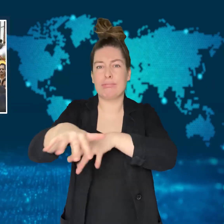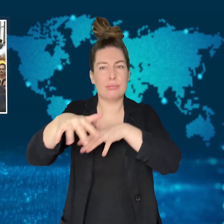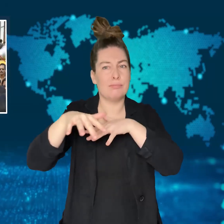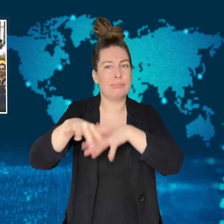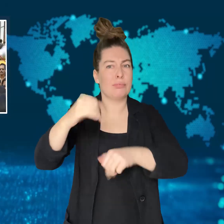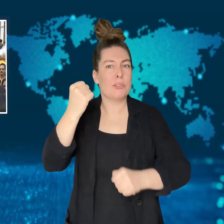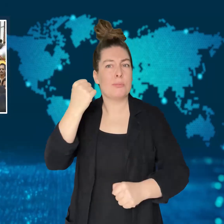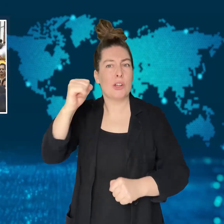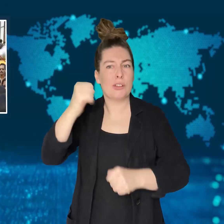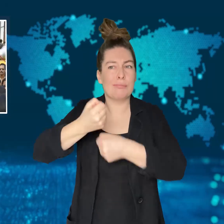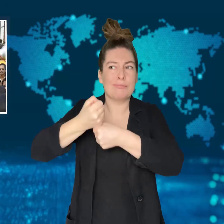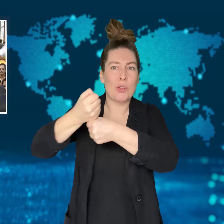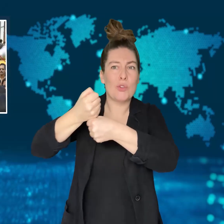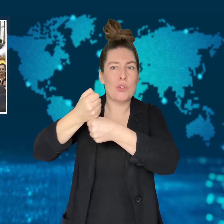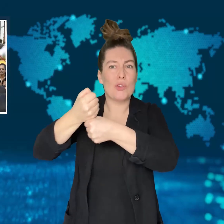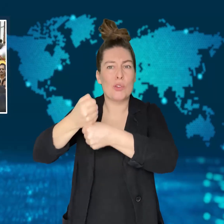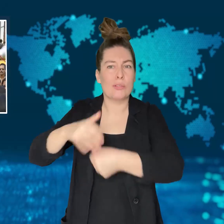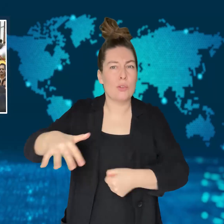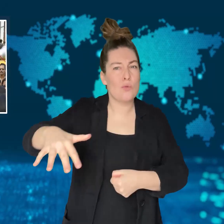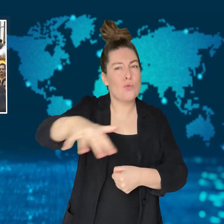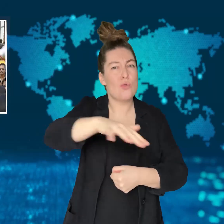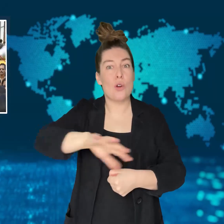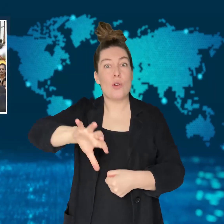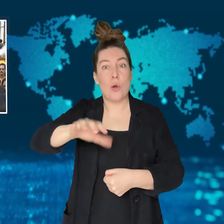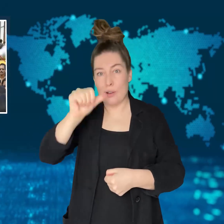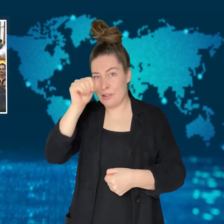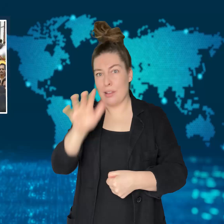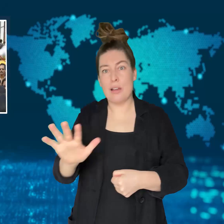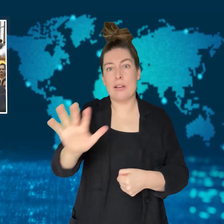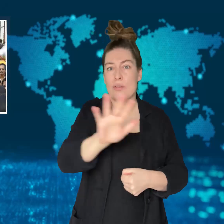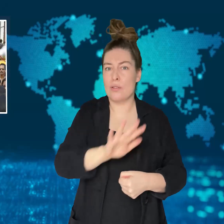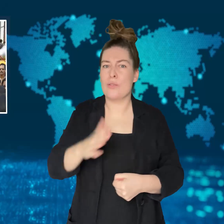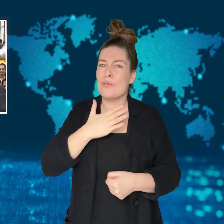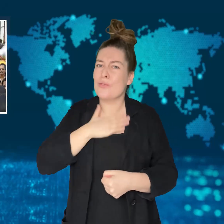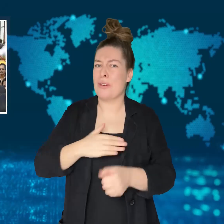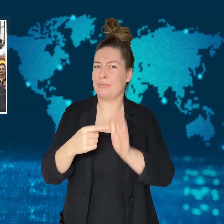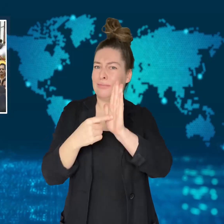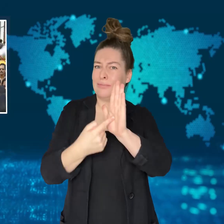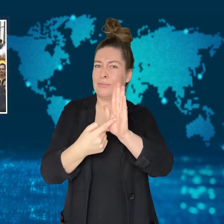and rallied all over the country demanding justice